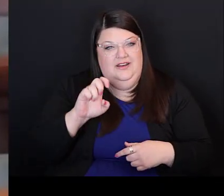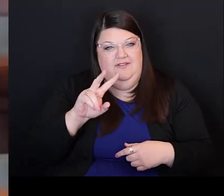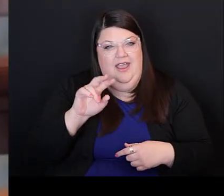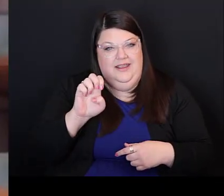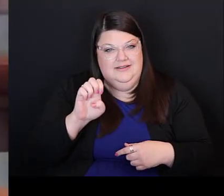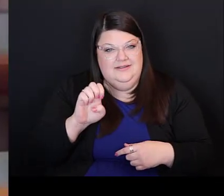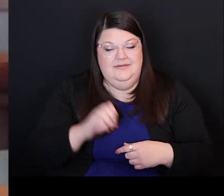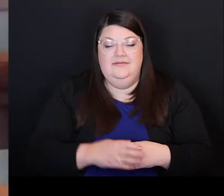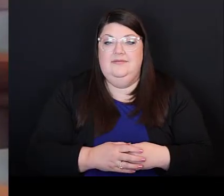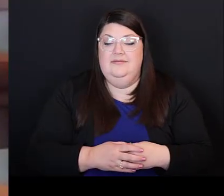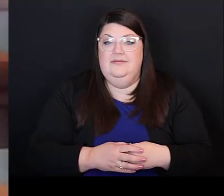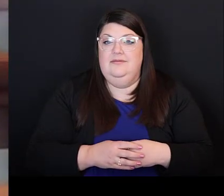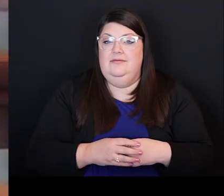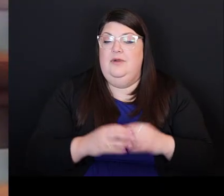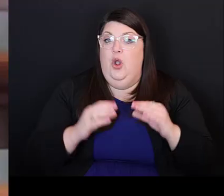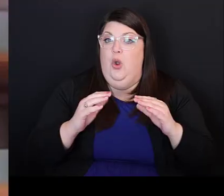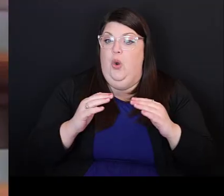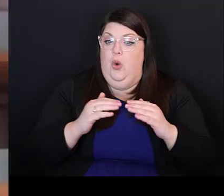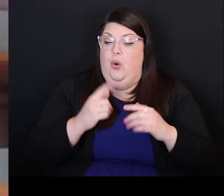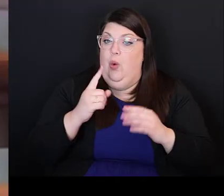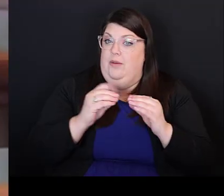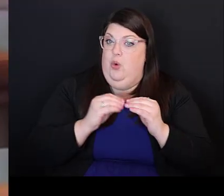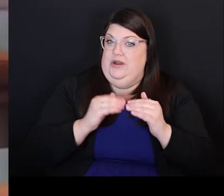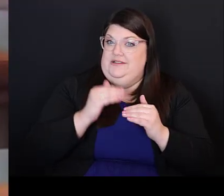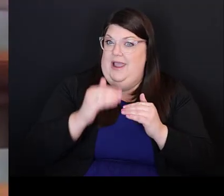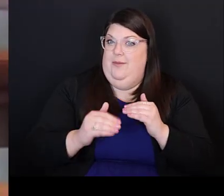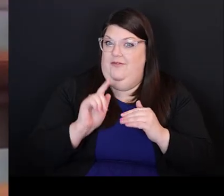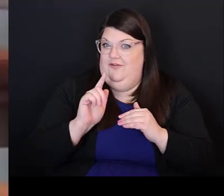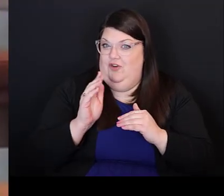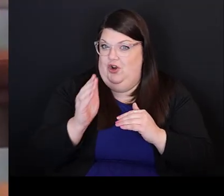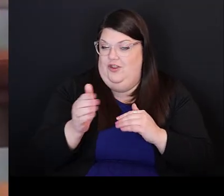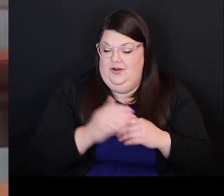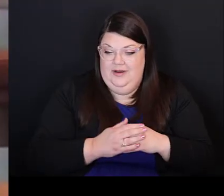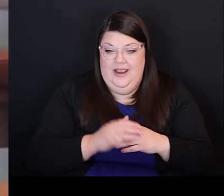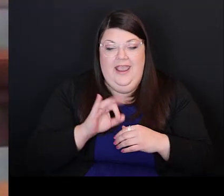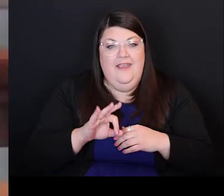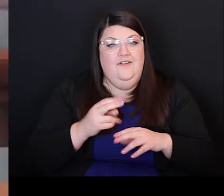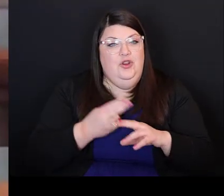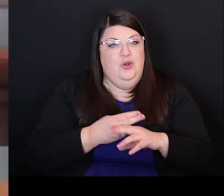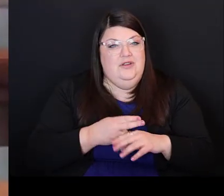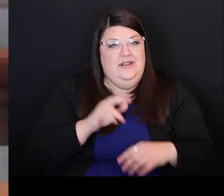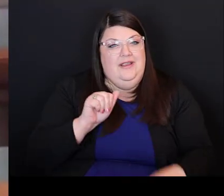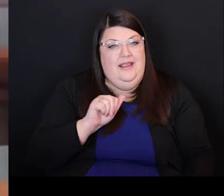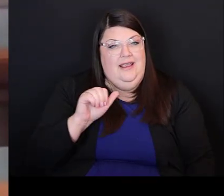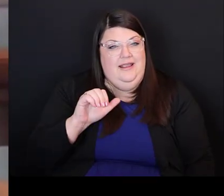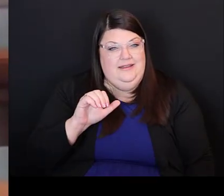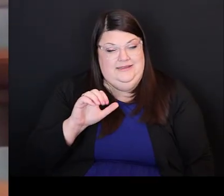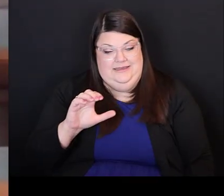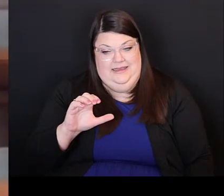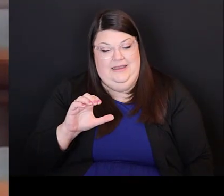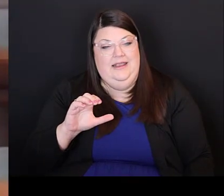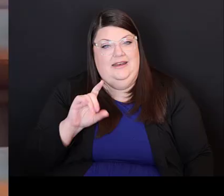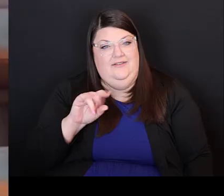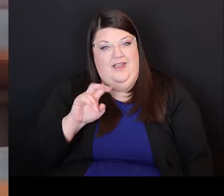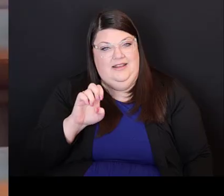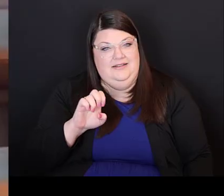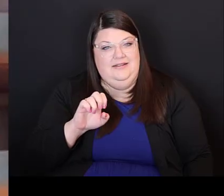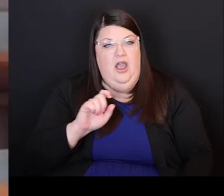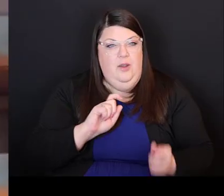Taking that a step further, if someone is using an AAC device or an augmentative and alternative communication device,